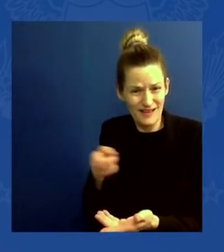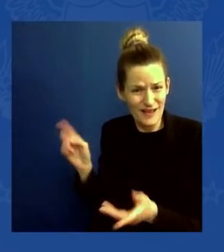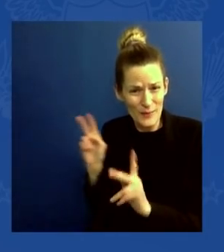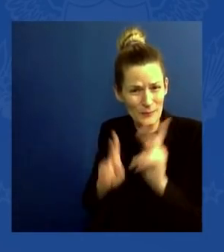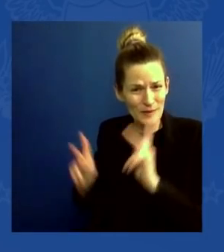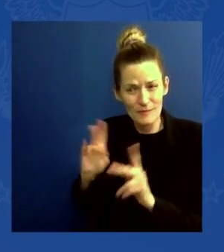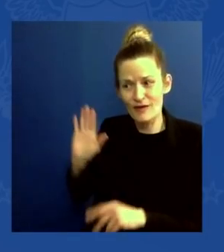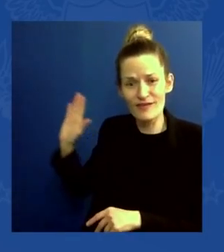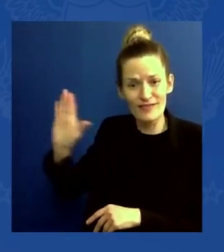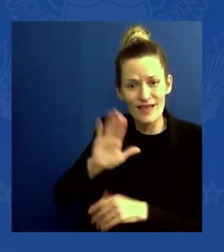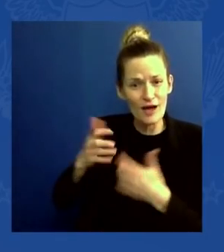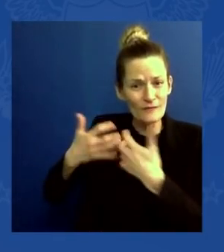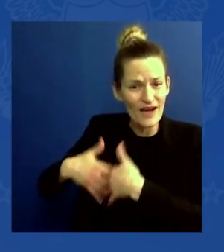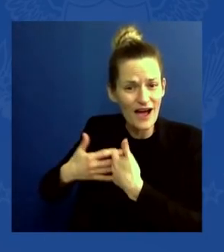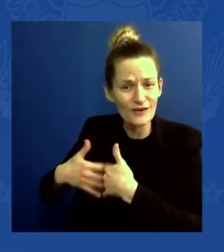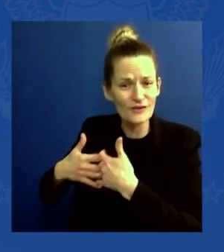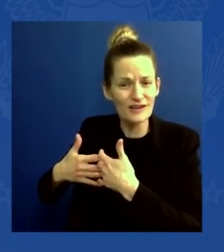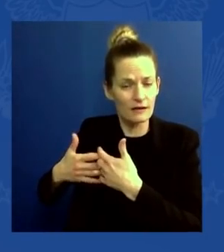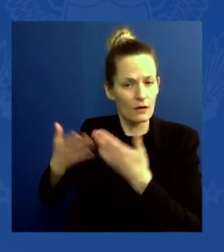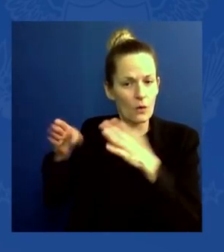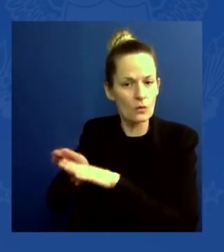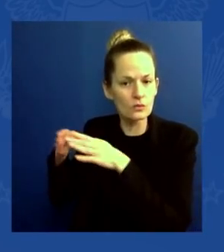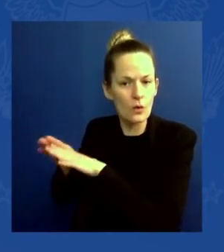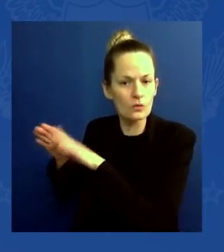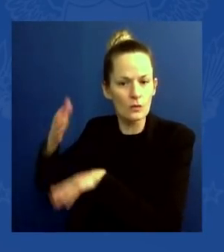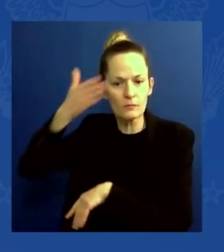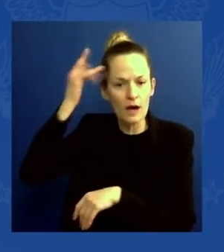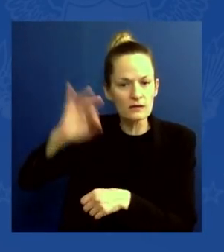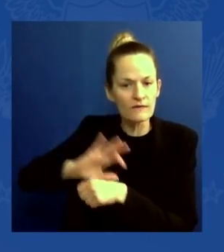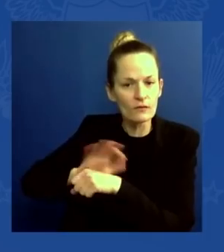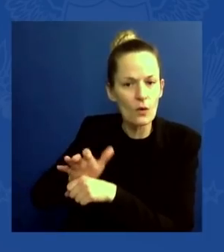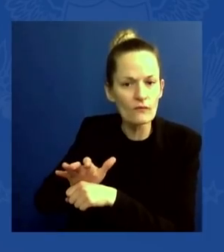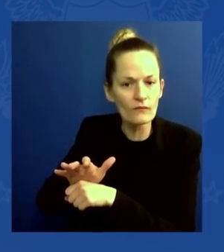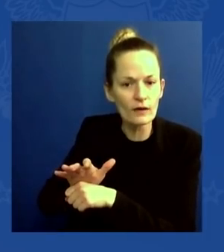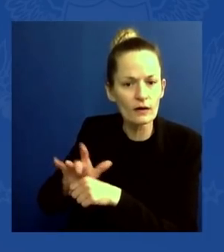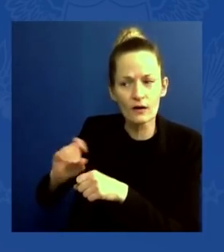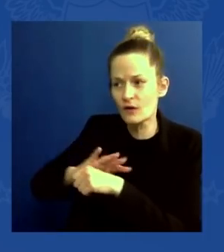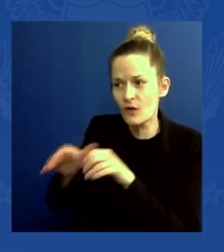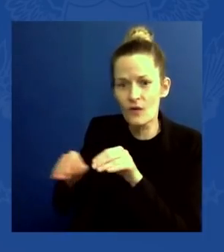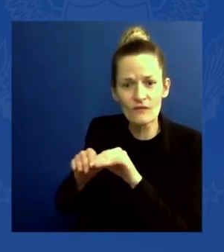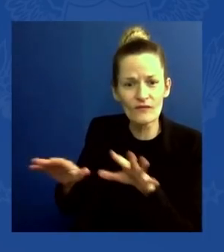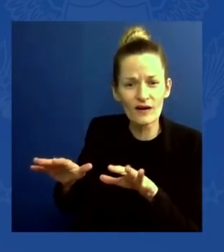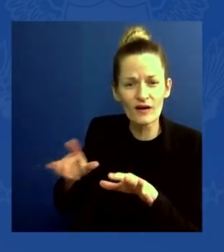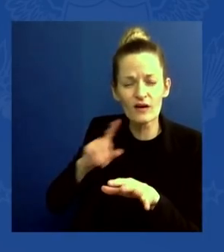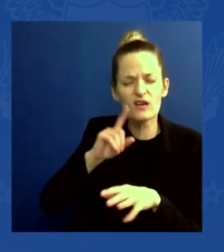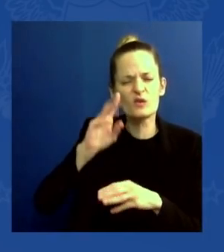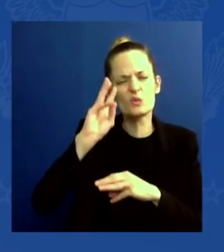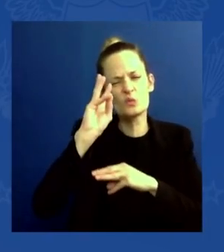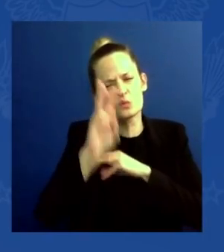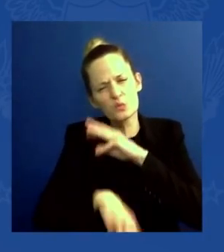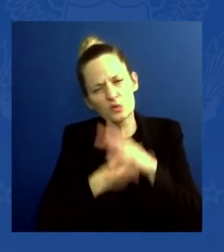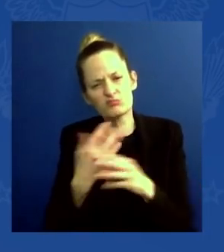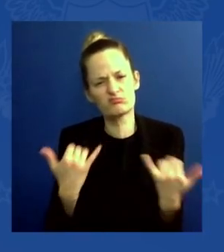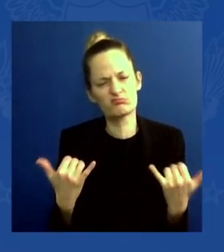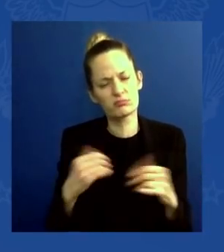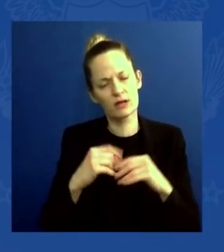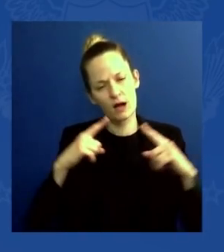And so, it's a complicated world that people are facing. We've never faced anything like this before. I mean, I'm not saying it's the worst